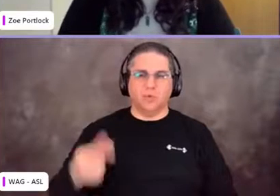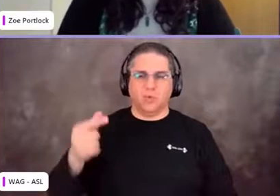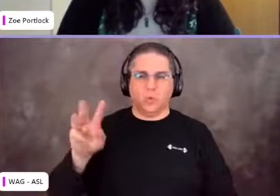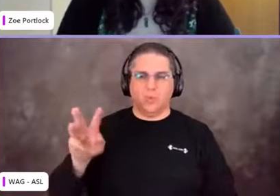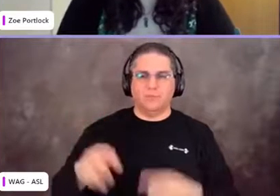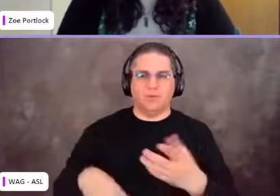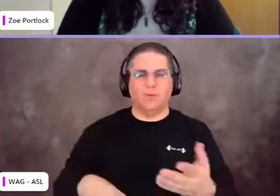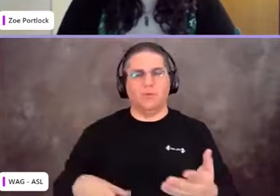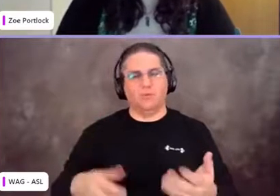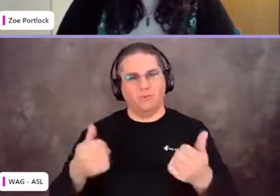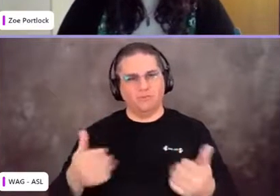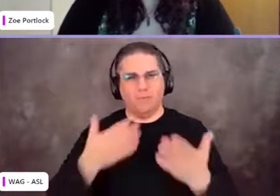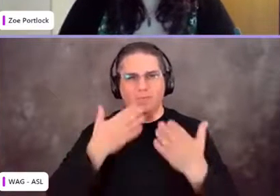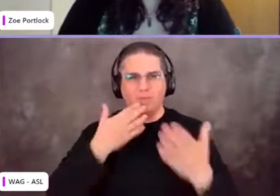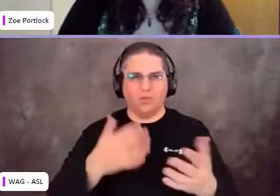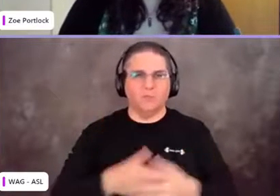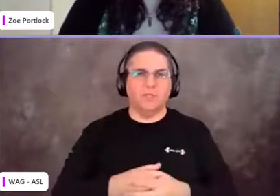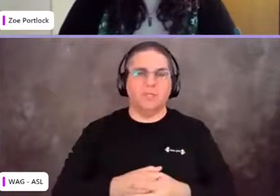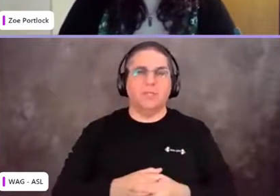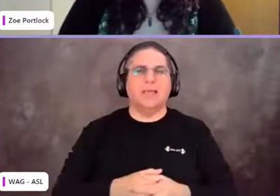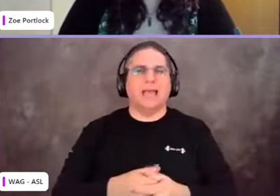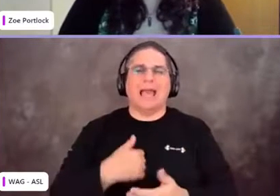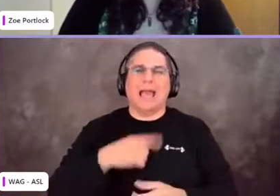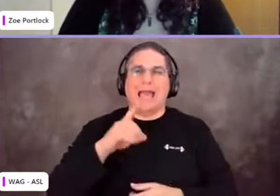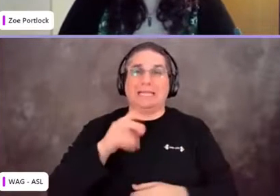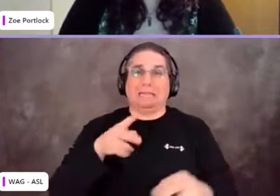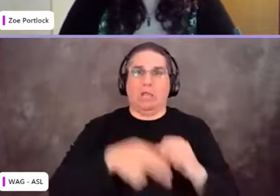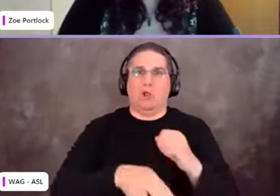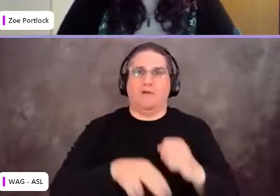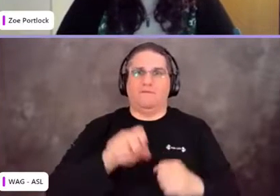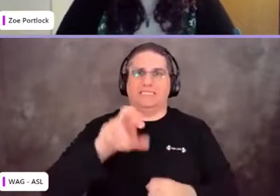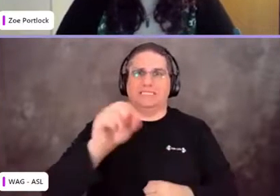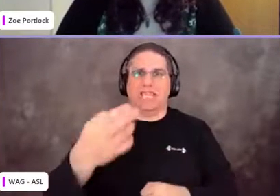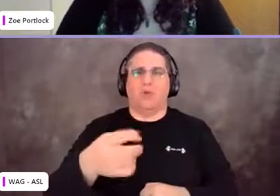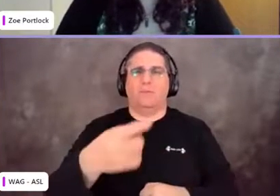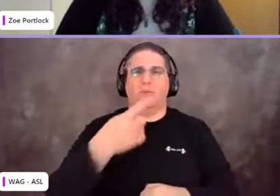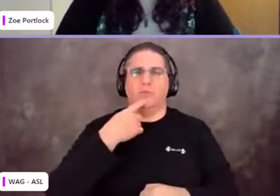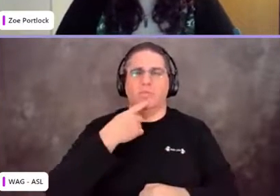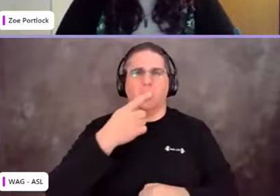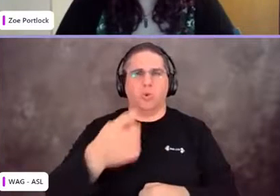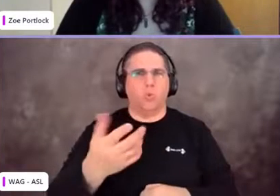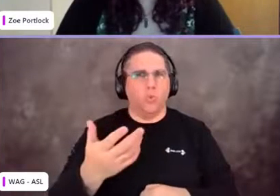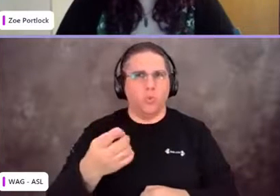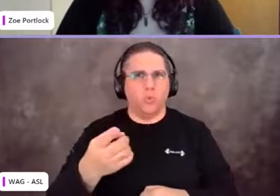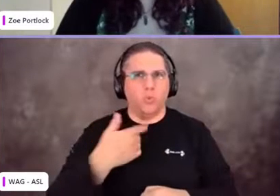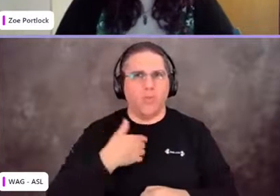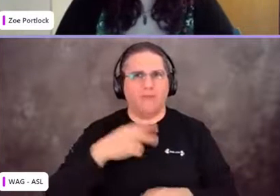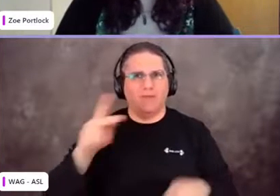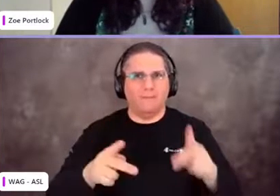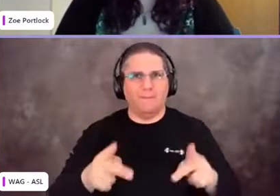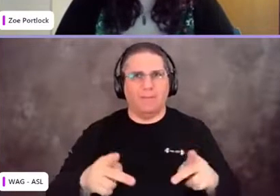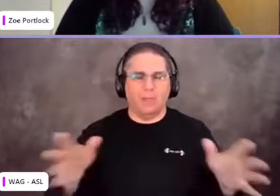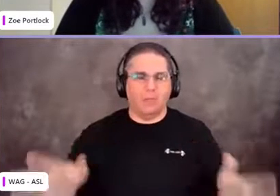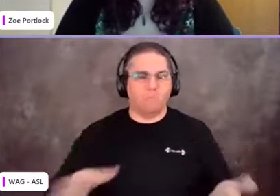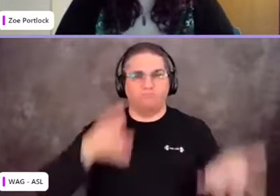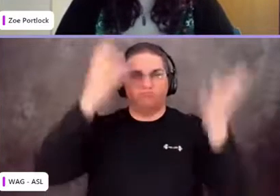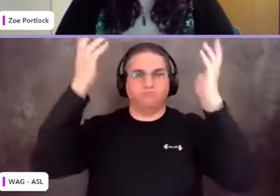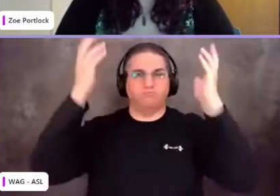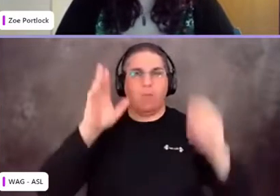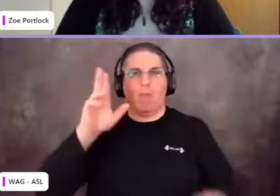knowledge here and there already. [GREG] Awesome, Sarah. Thank you very much, and I mentioned I